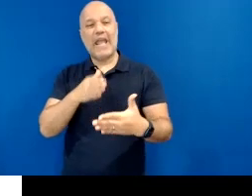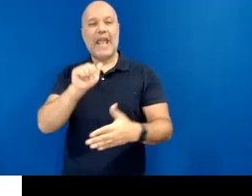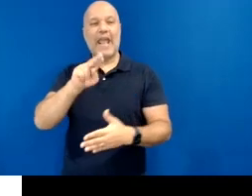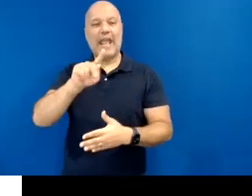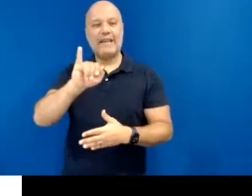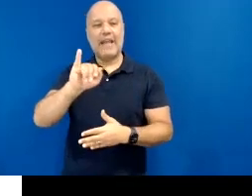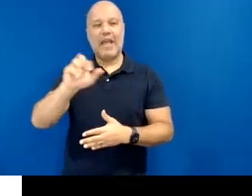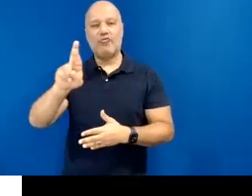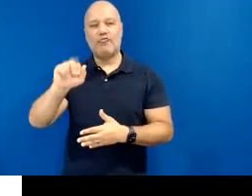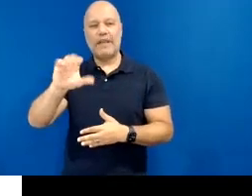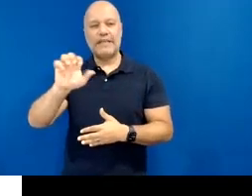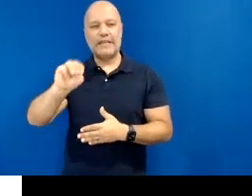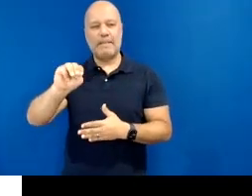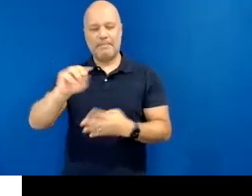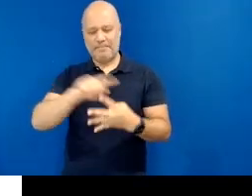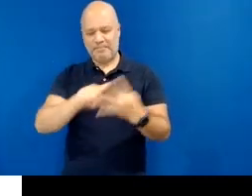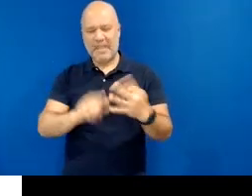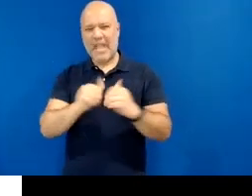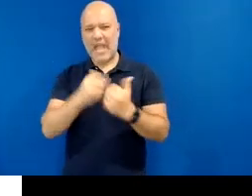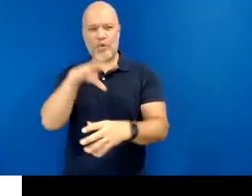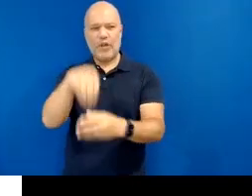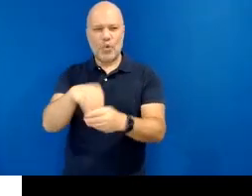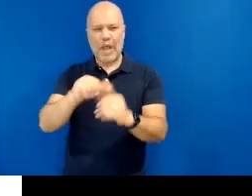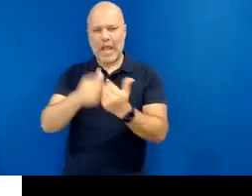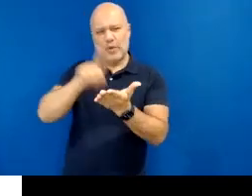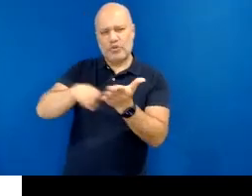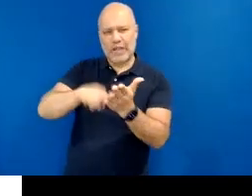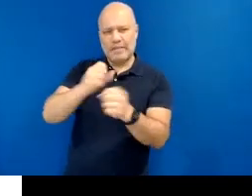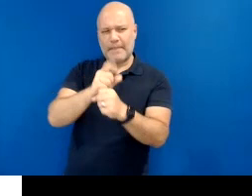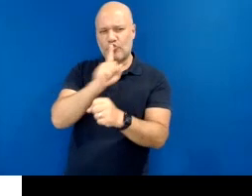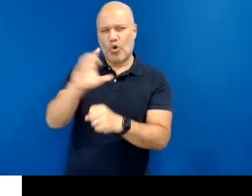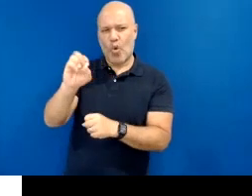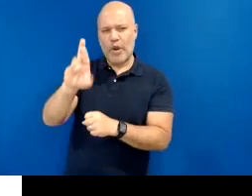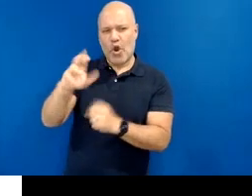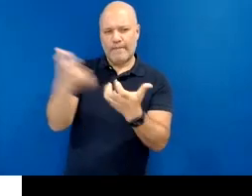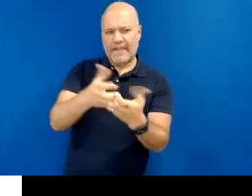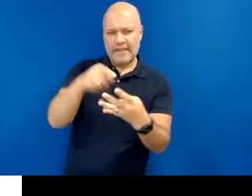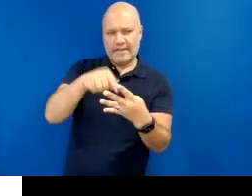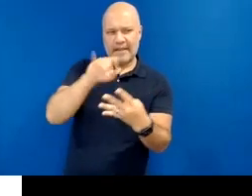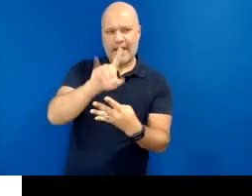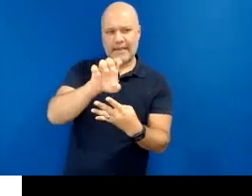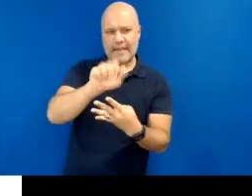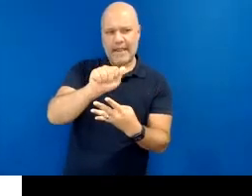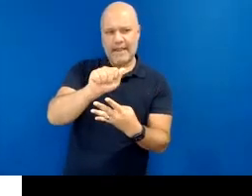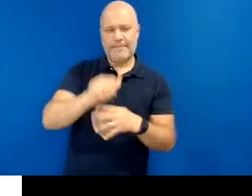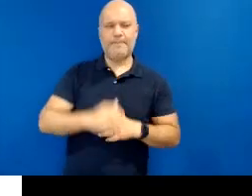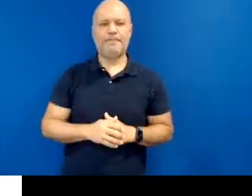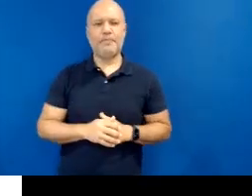How do we think in that manner? So the first part of this is to provide that theoretical background